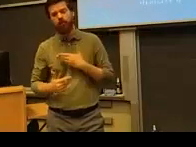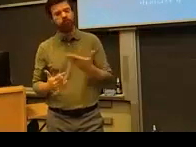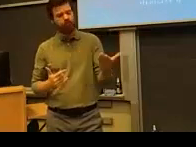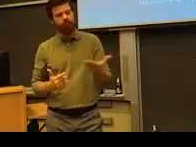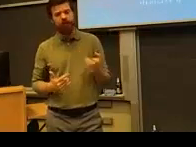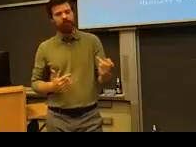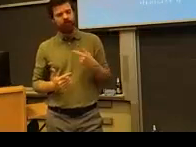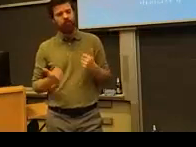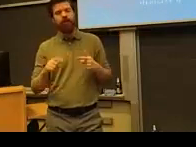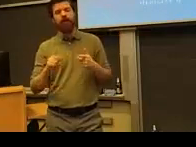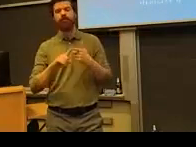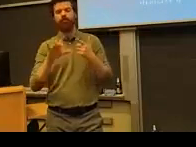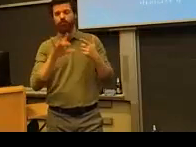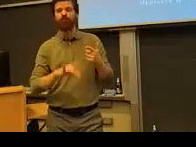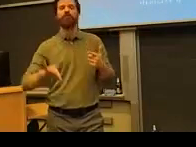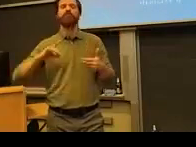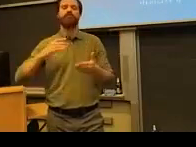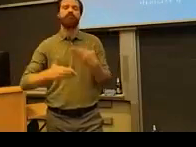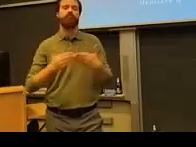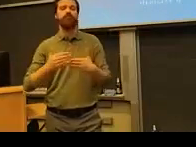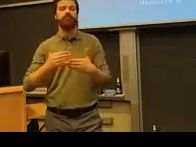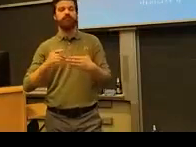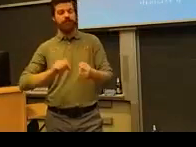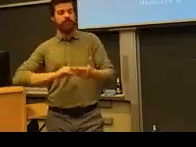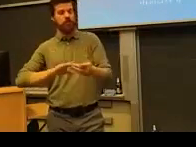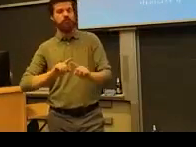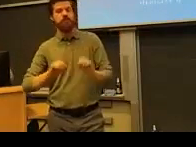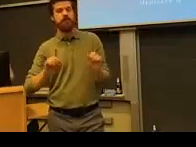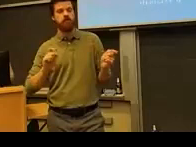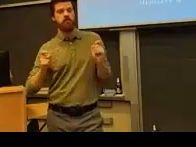of trying to pick up where we left off or seeing if we need to do something different this time